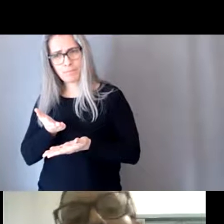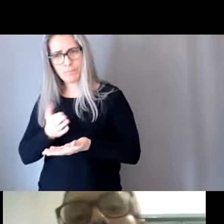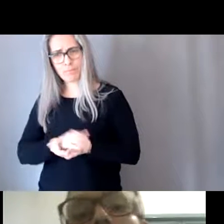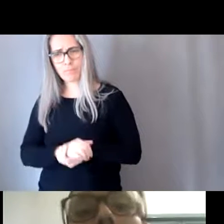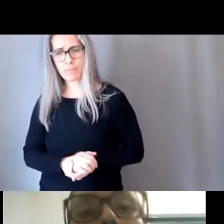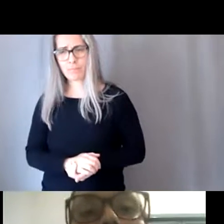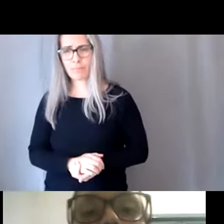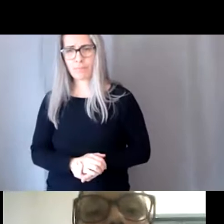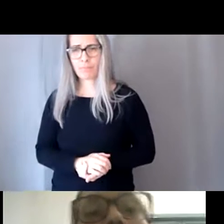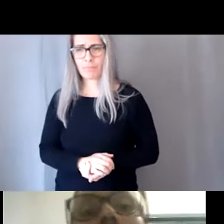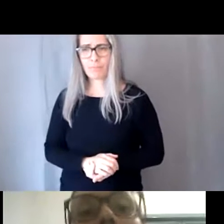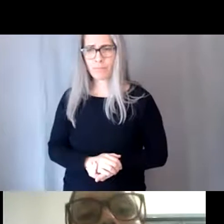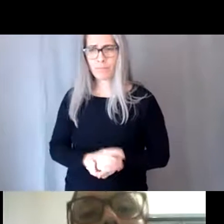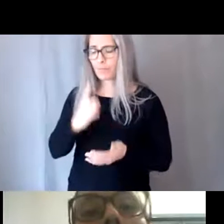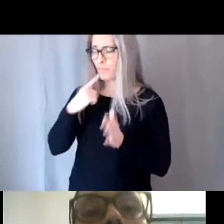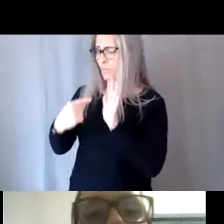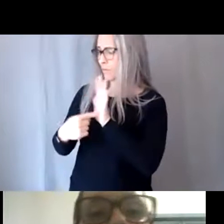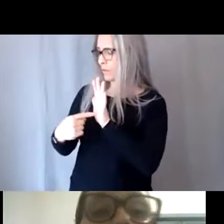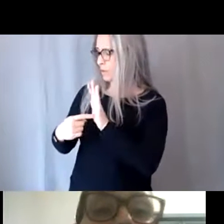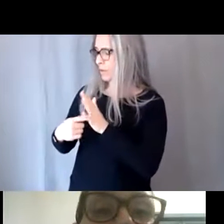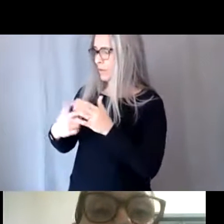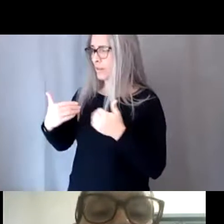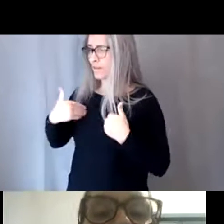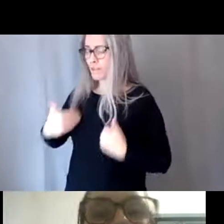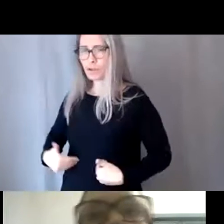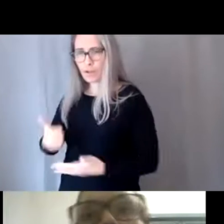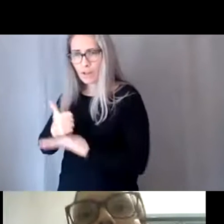physiotherapists or occupational therapists